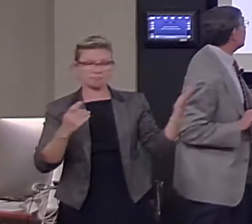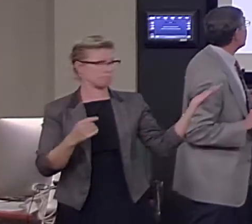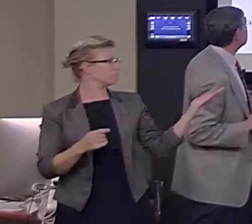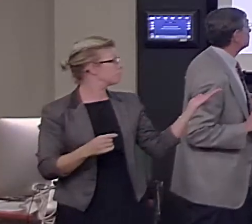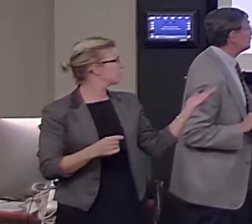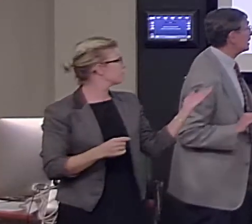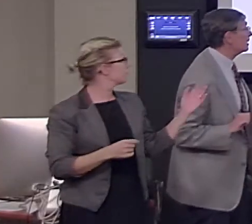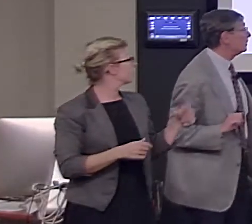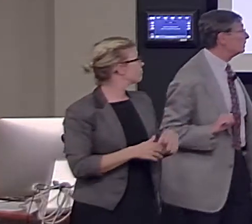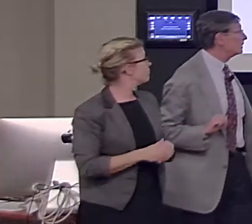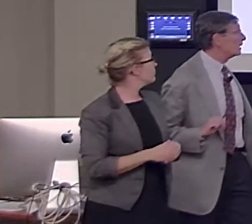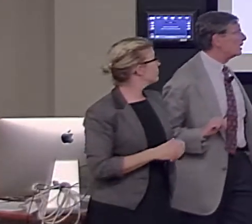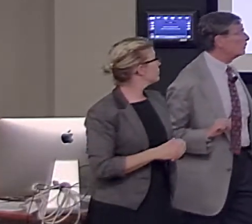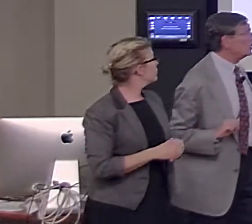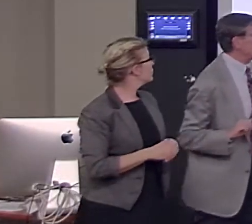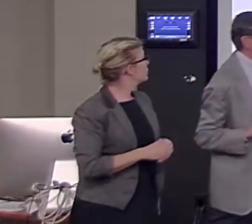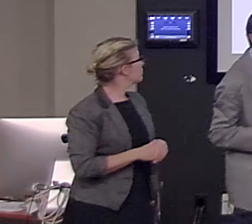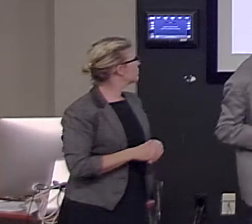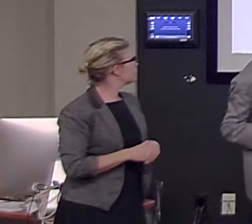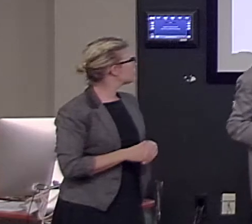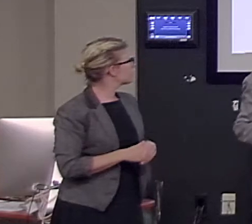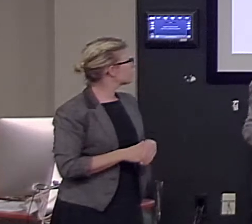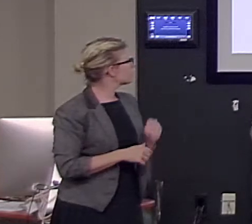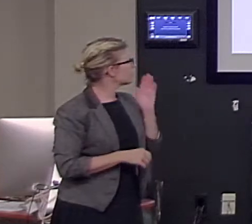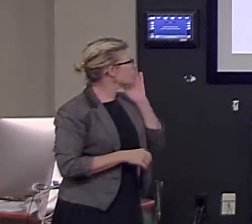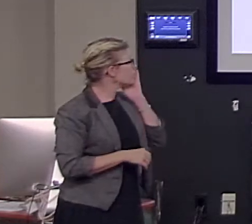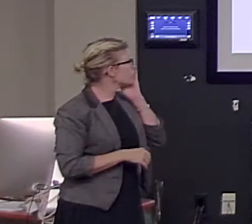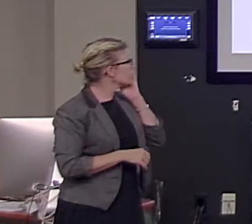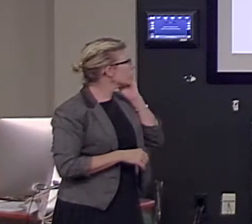We found that we lost the full scale IQ of that.